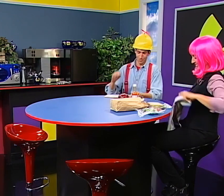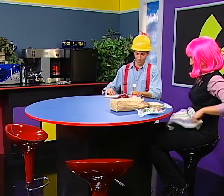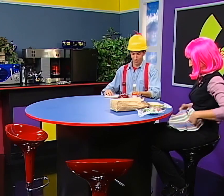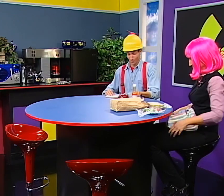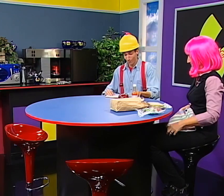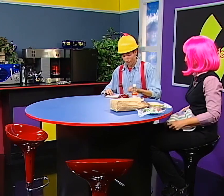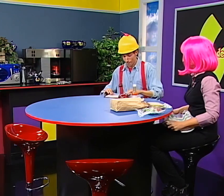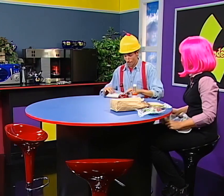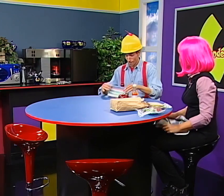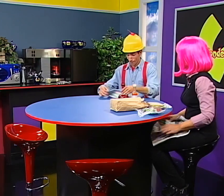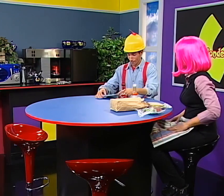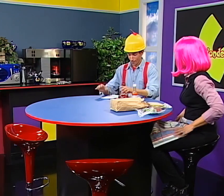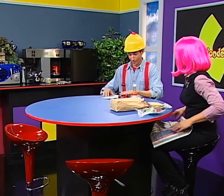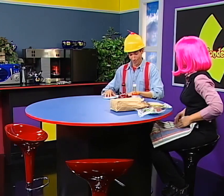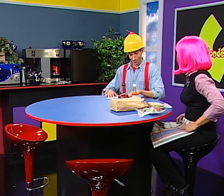HMM, GREAT.